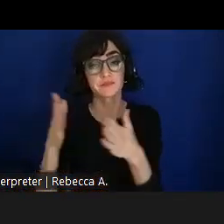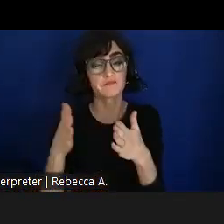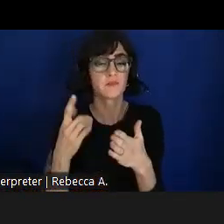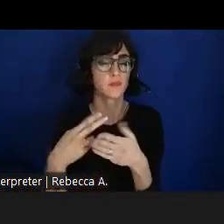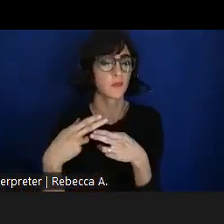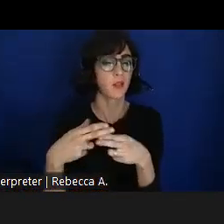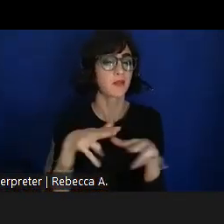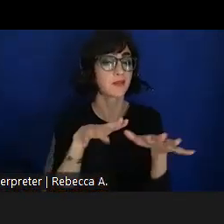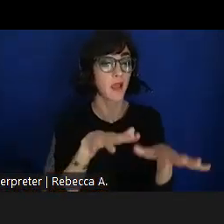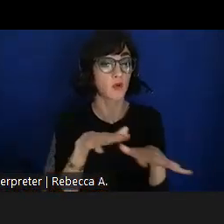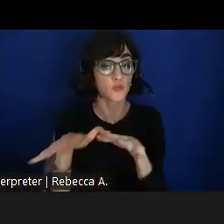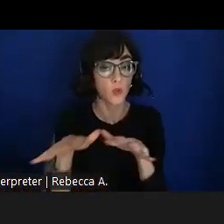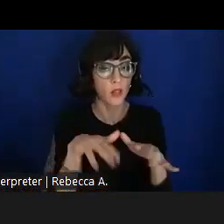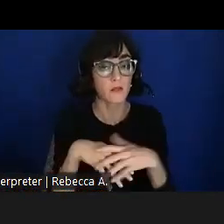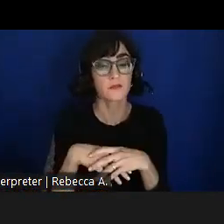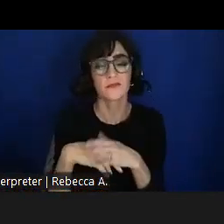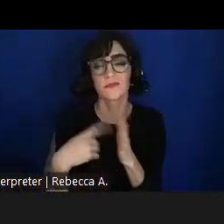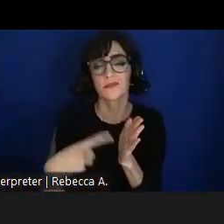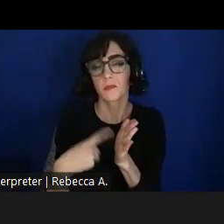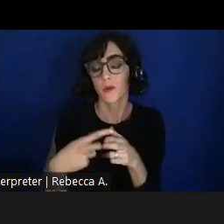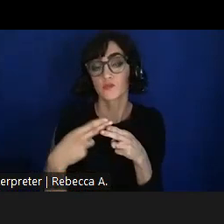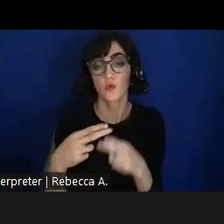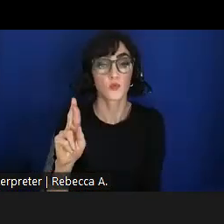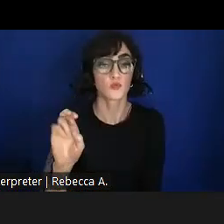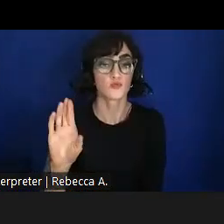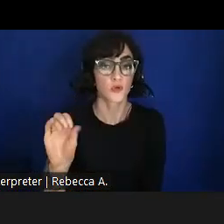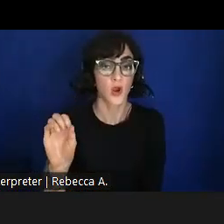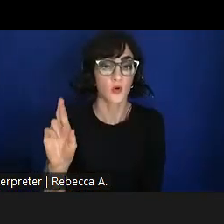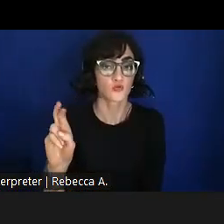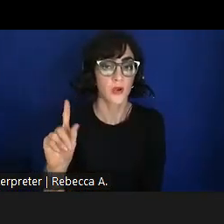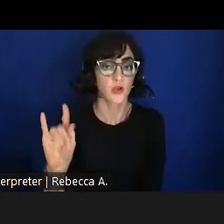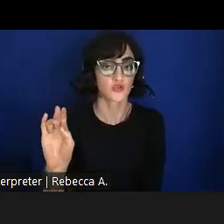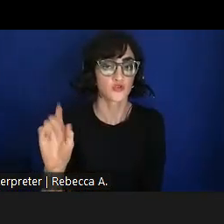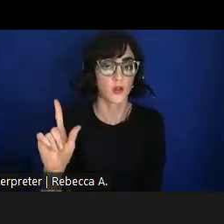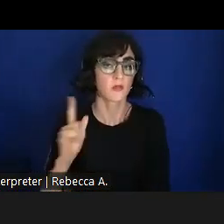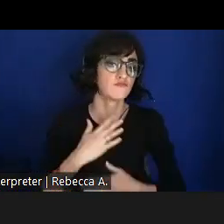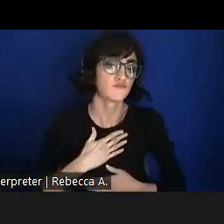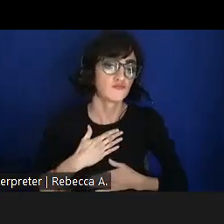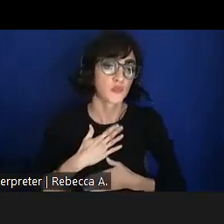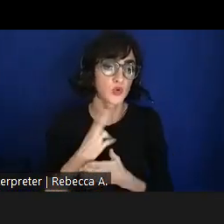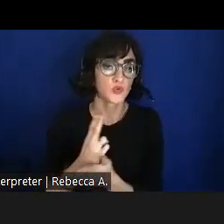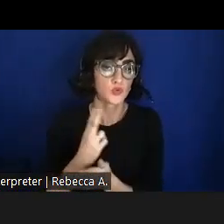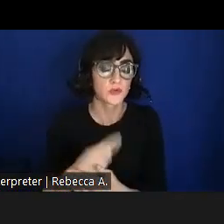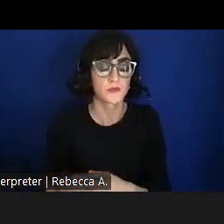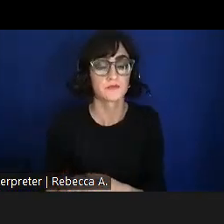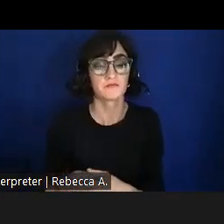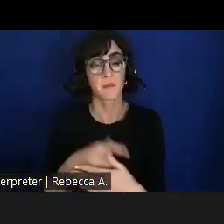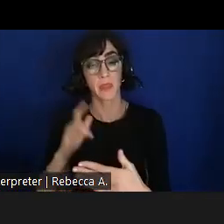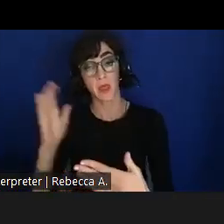called recreational use and so this is use that isn't really having any negative effects,